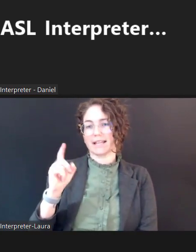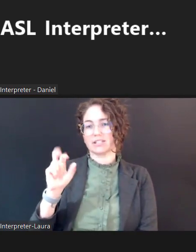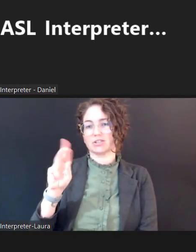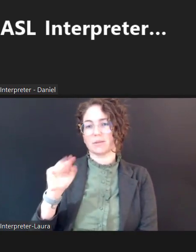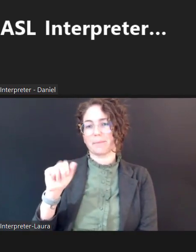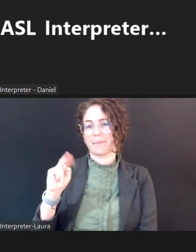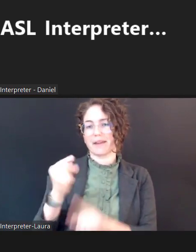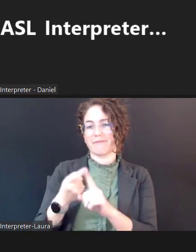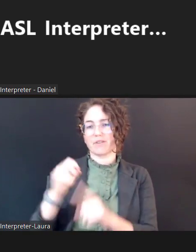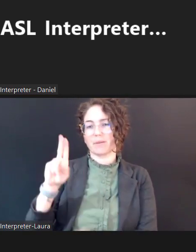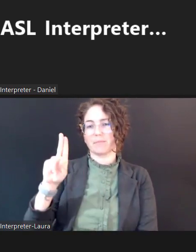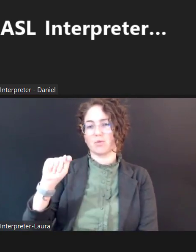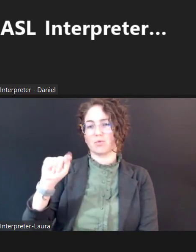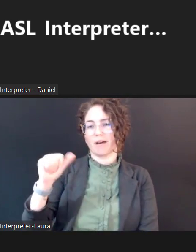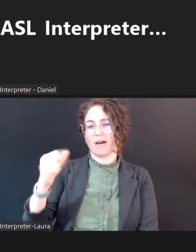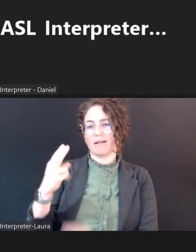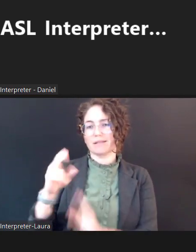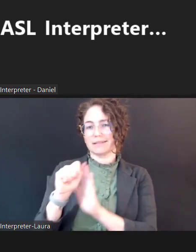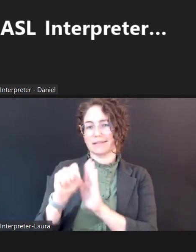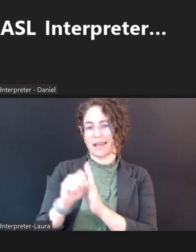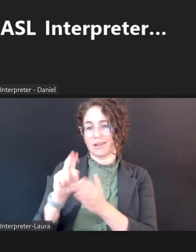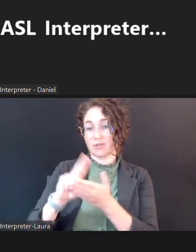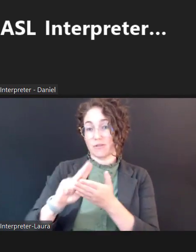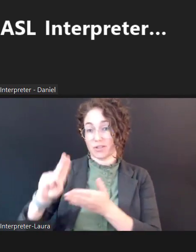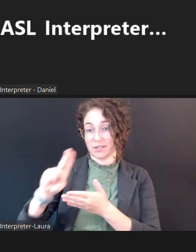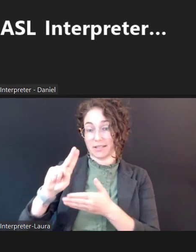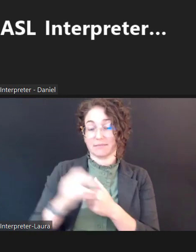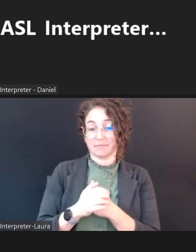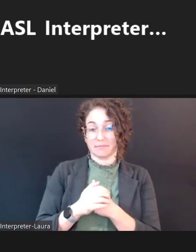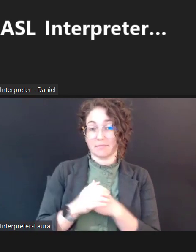today's webinar. My name is Will Eiserman from Utah University.